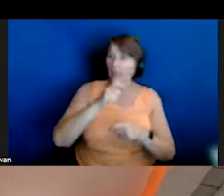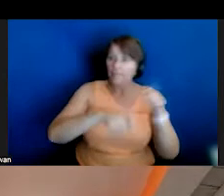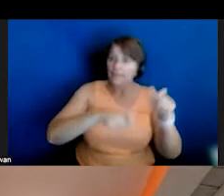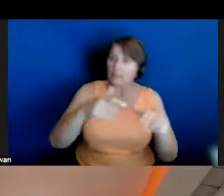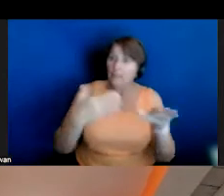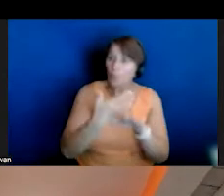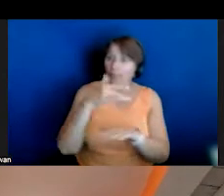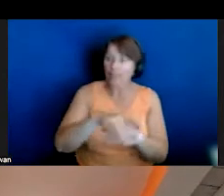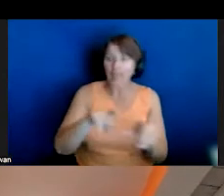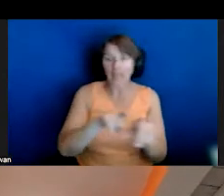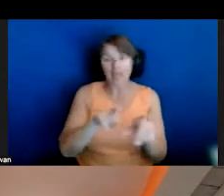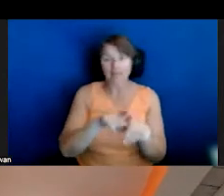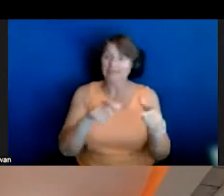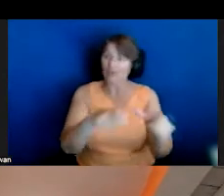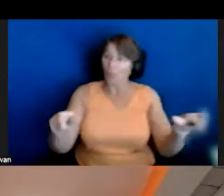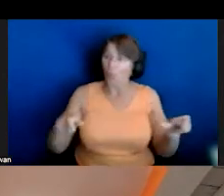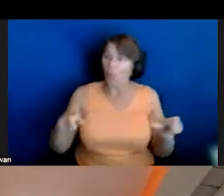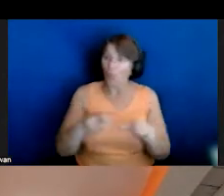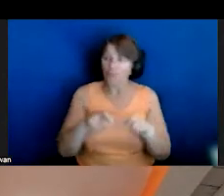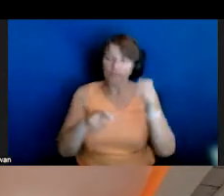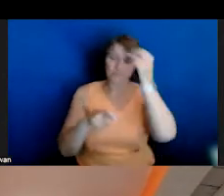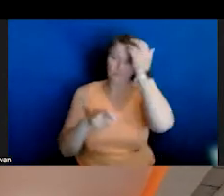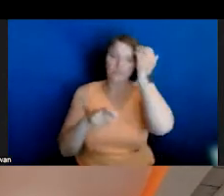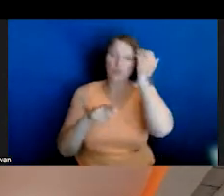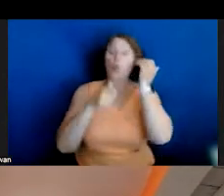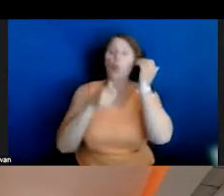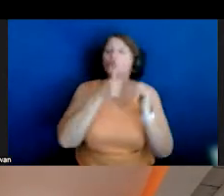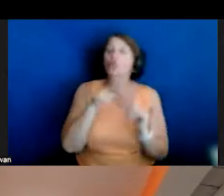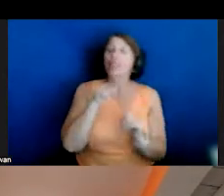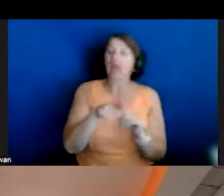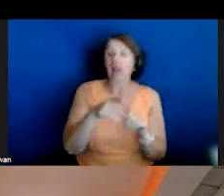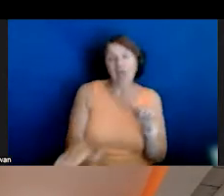And so often we take this as kind of the precedent for something that can happen now.